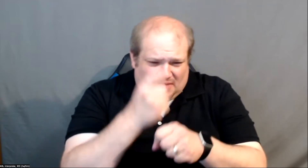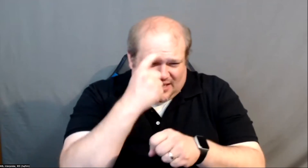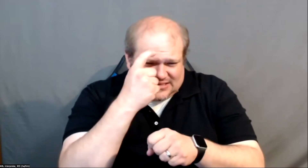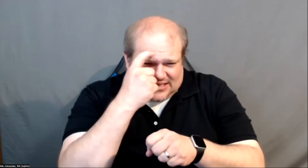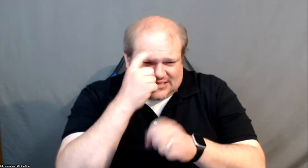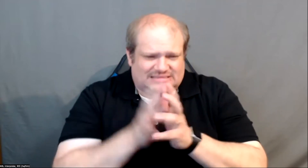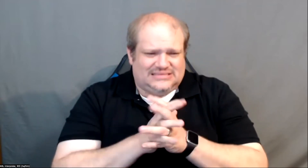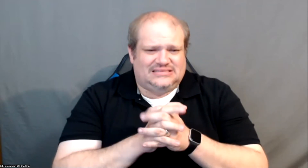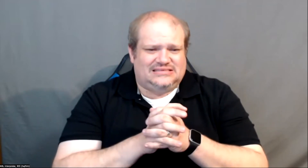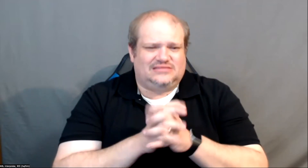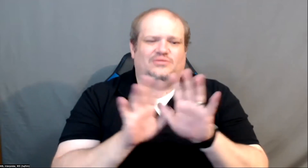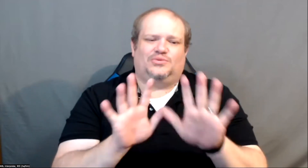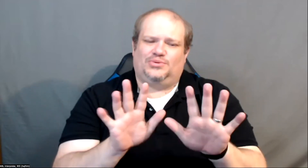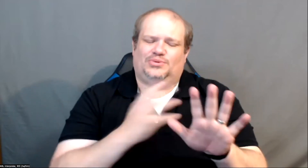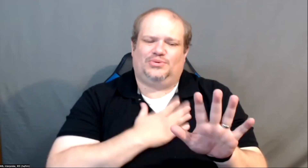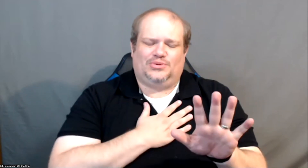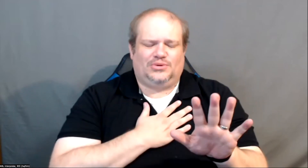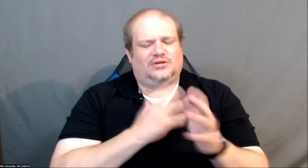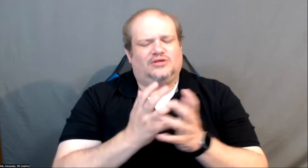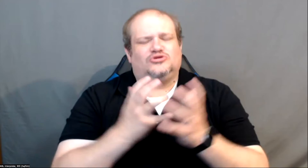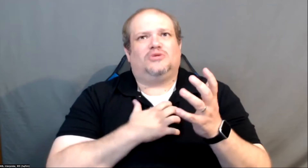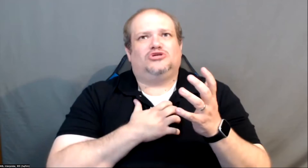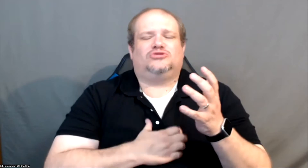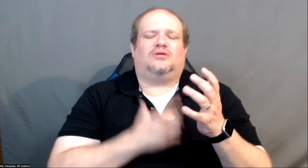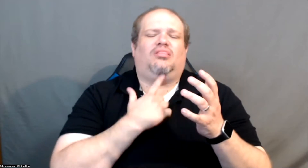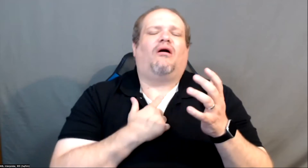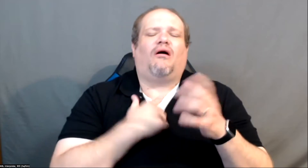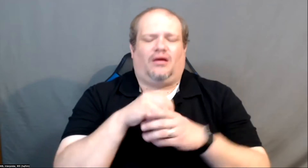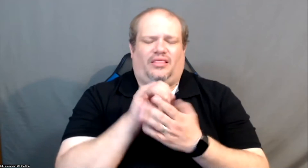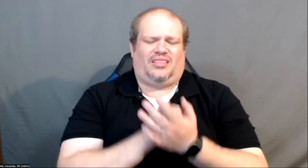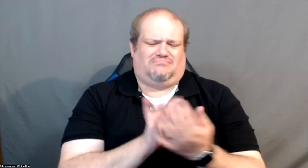Just there's so much longing in it that's just done so perfectly. I always wish that